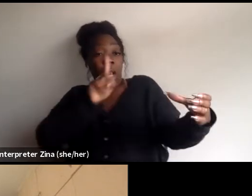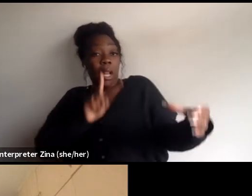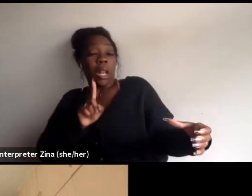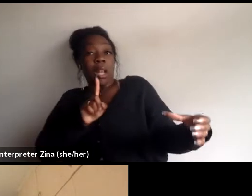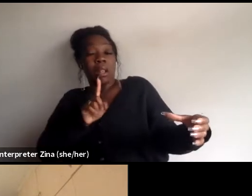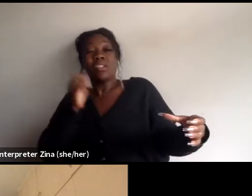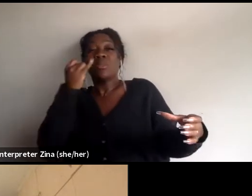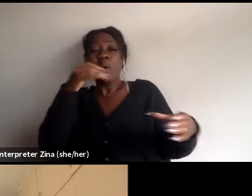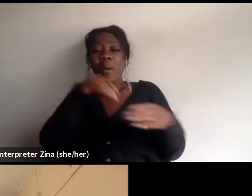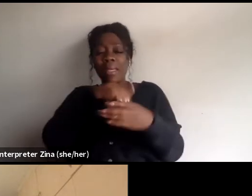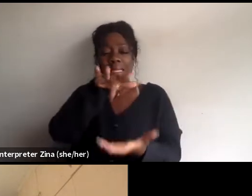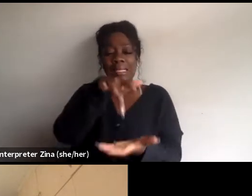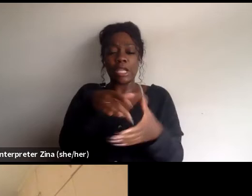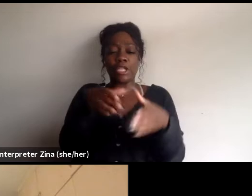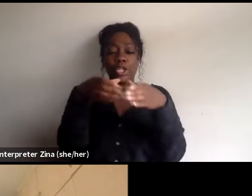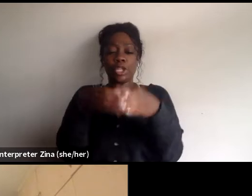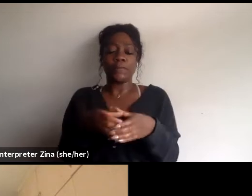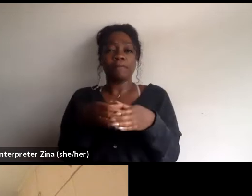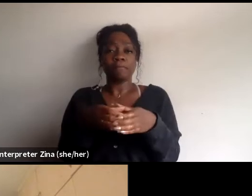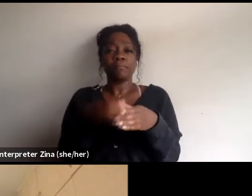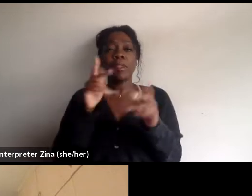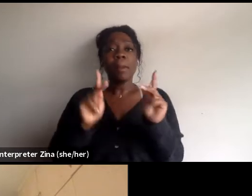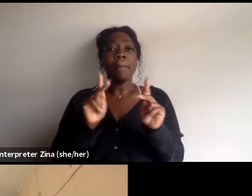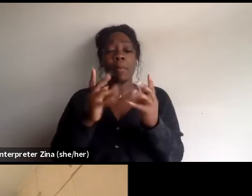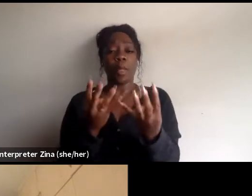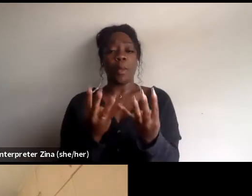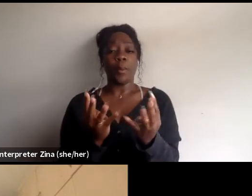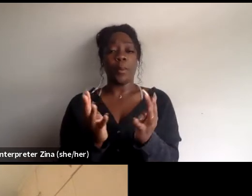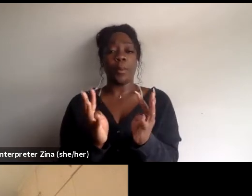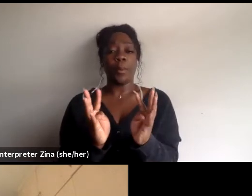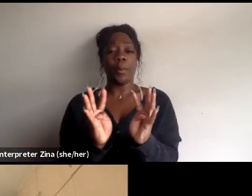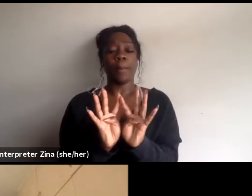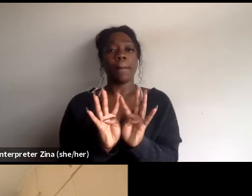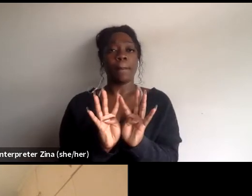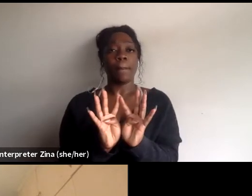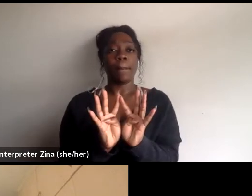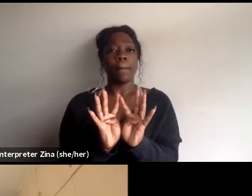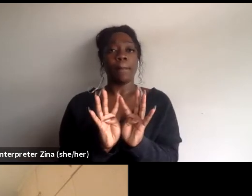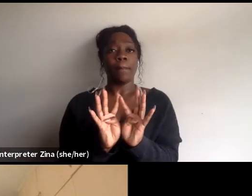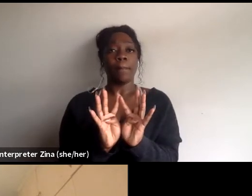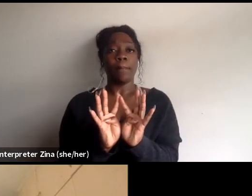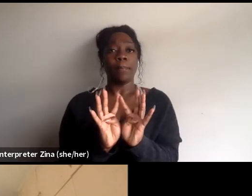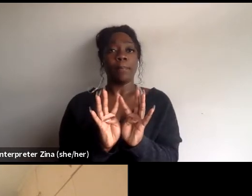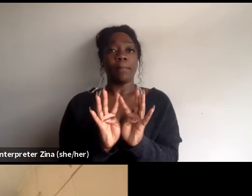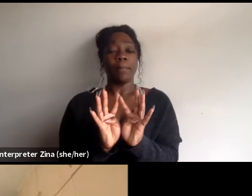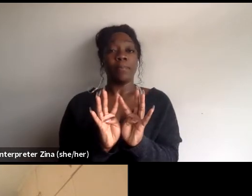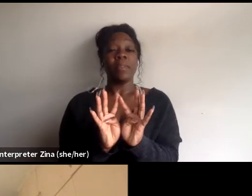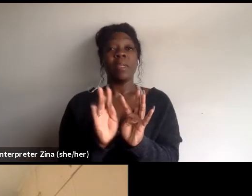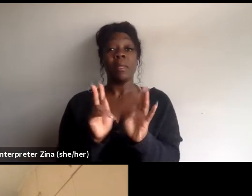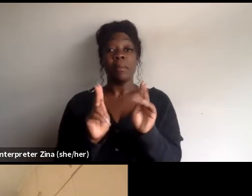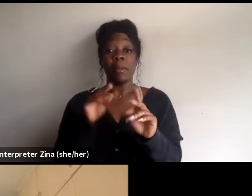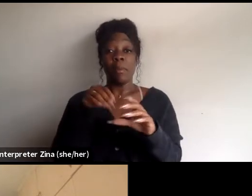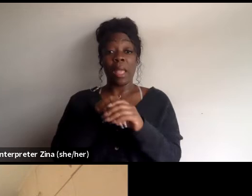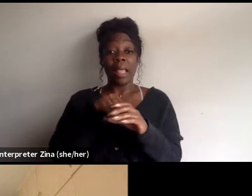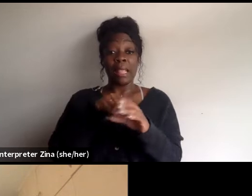and people standing around the edge of the bowl are the marginalized communities, and then the people in the center are the mainstream,